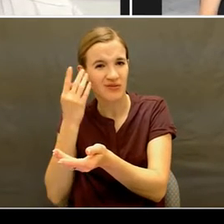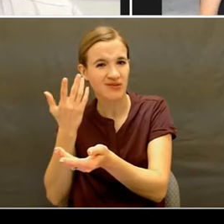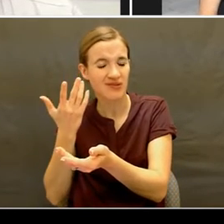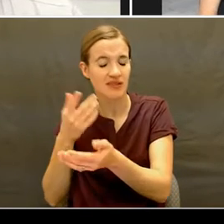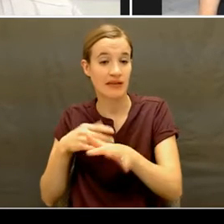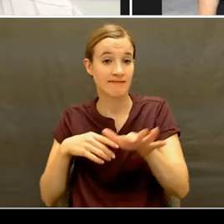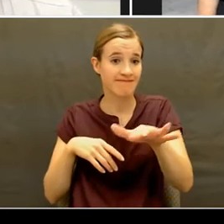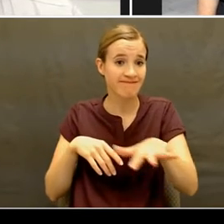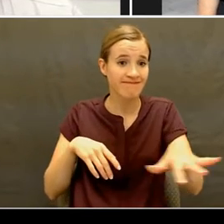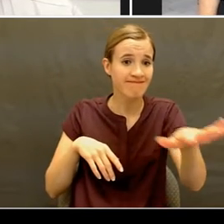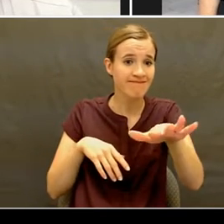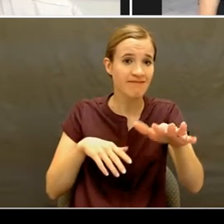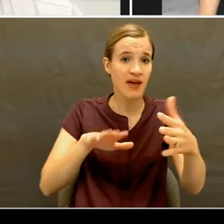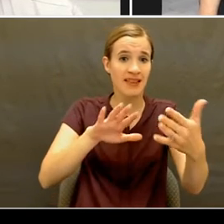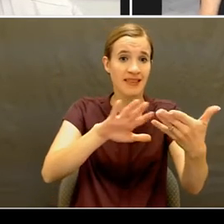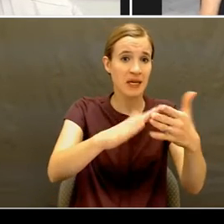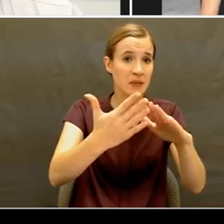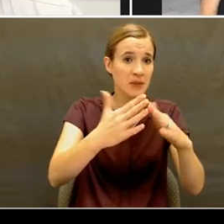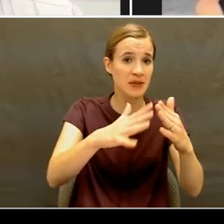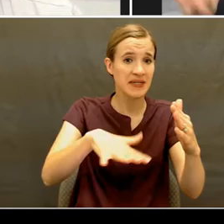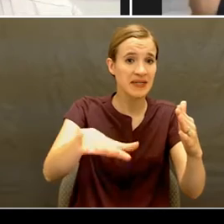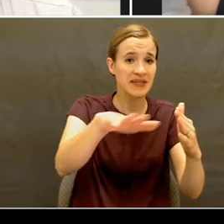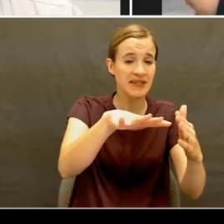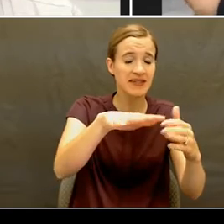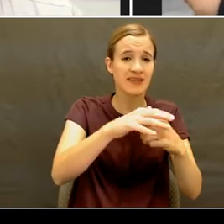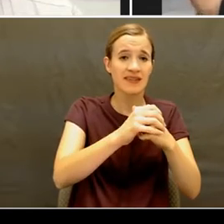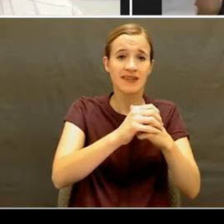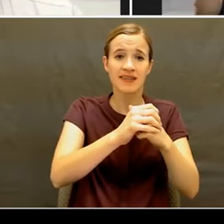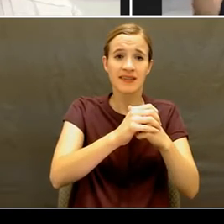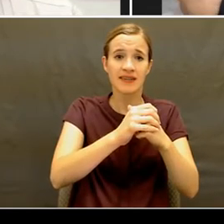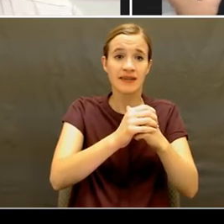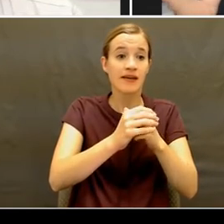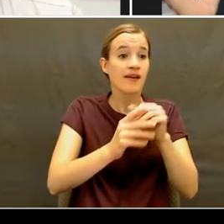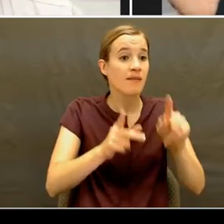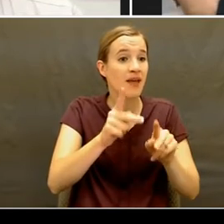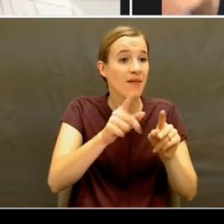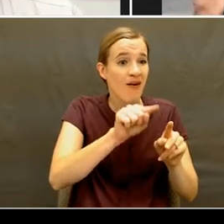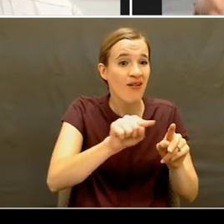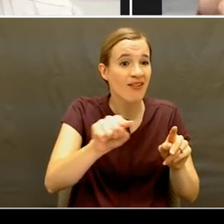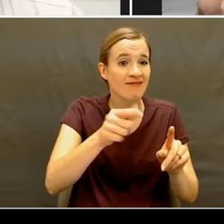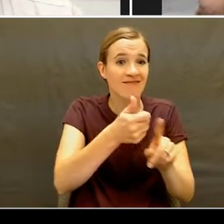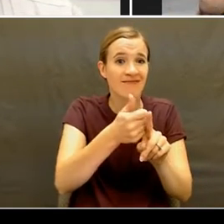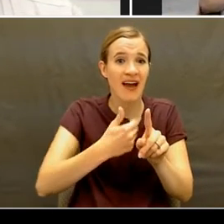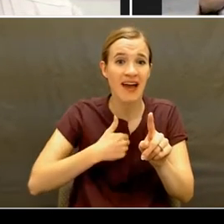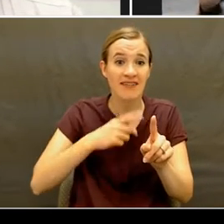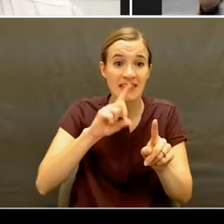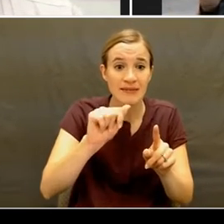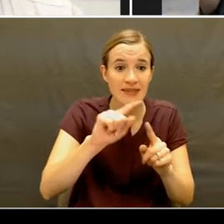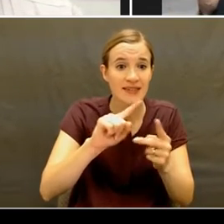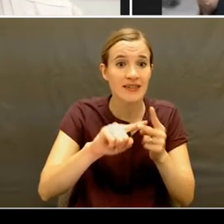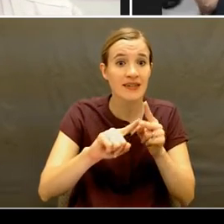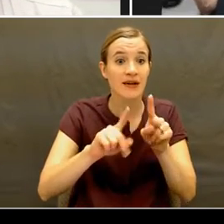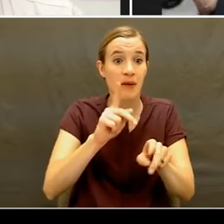you know, they don't, they don't have PPE's, they don't have, you know, some of them aren't coming